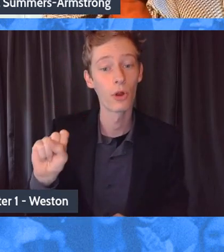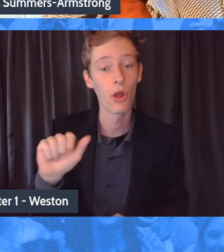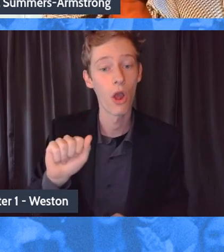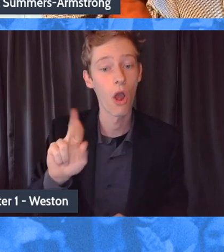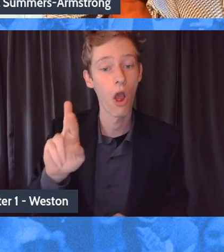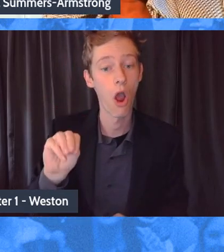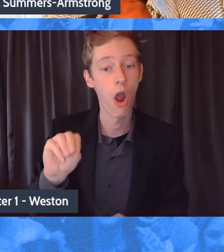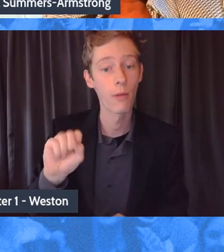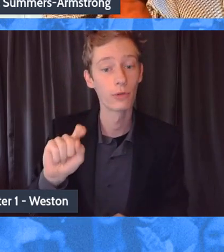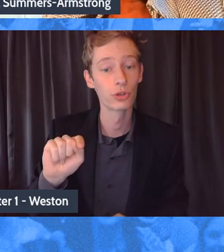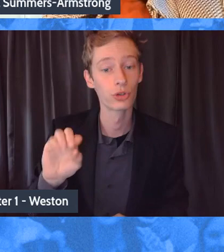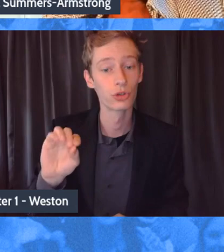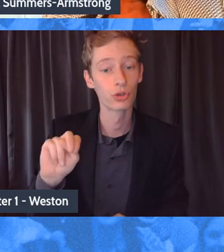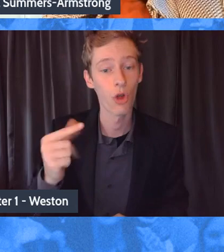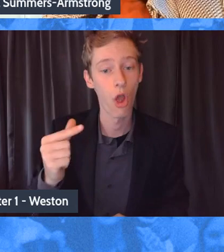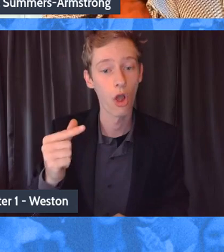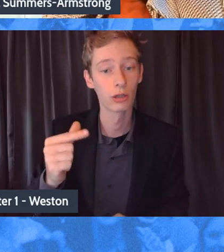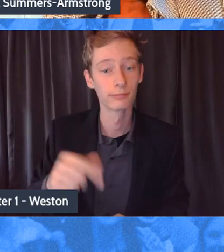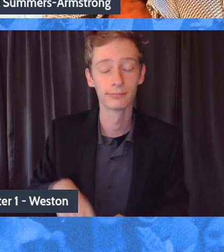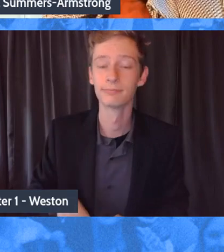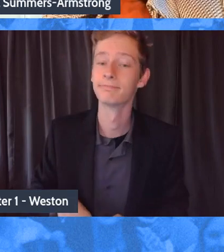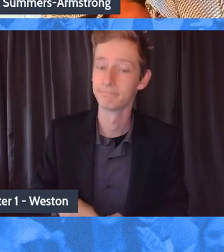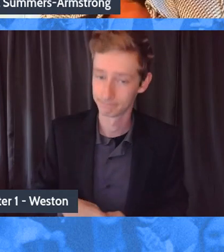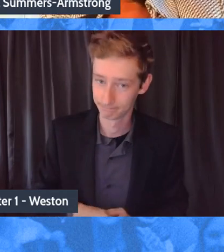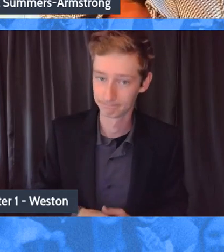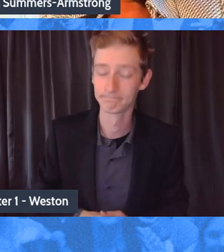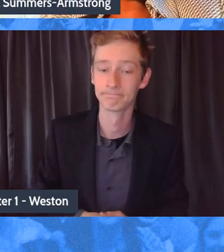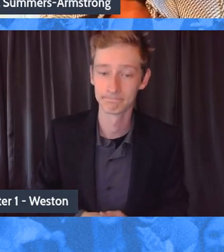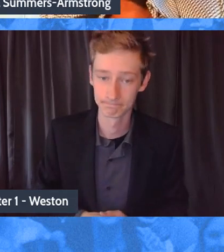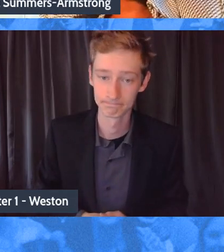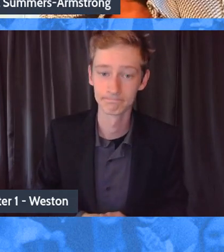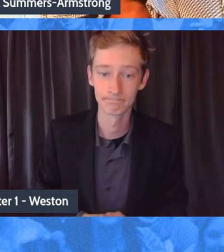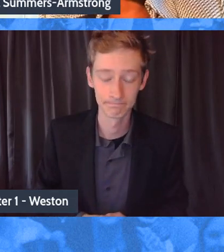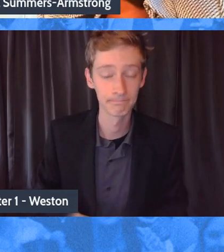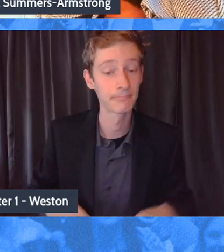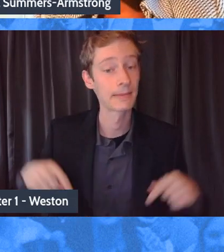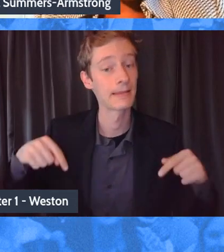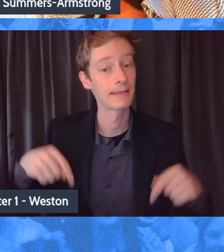I think that this is how we get a groundswell, right?